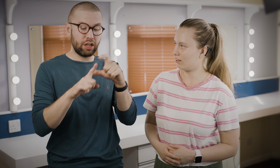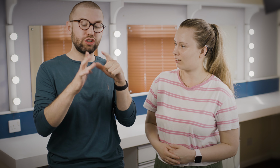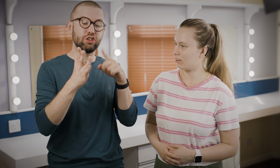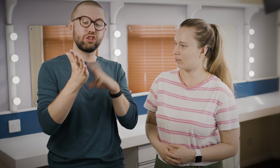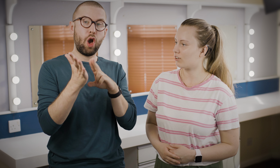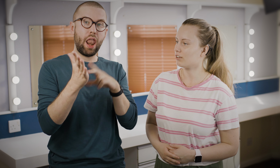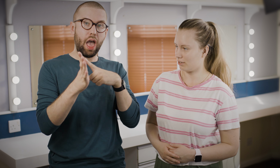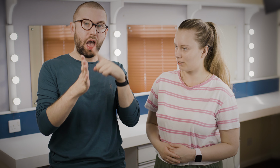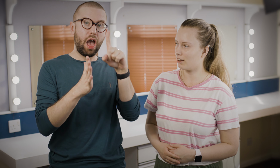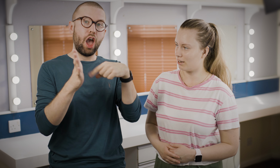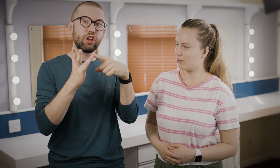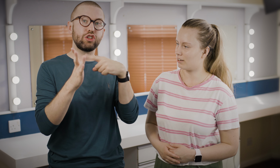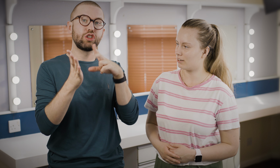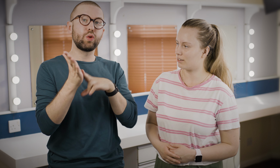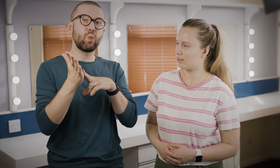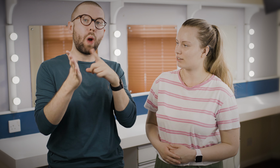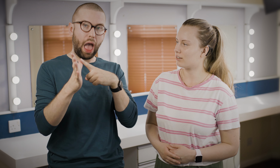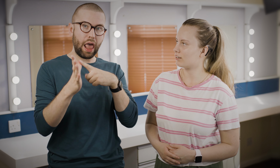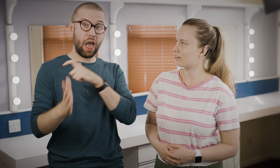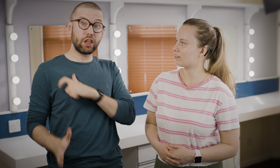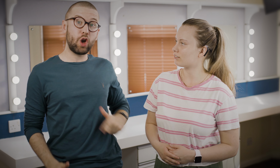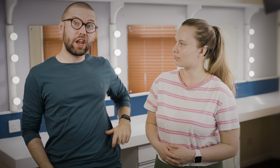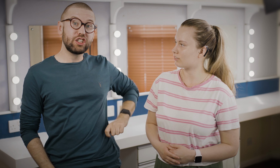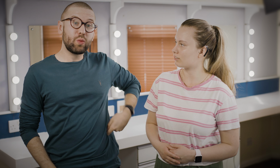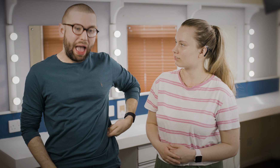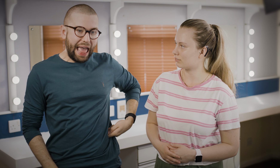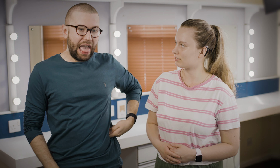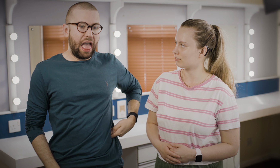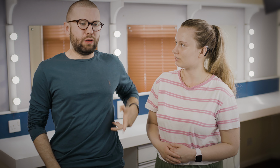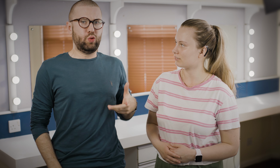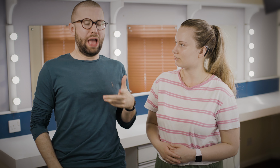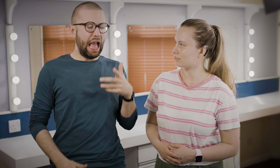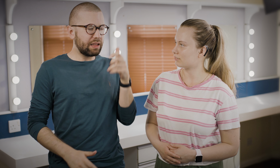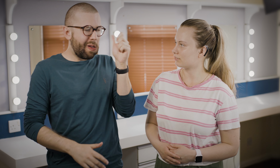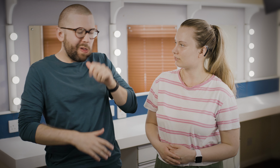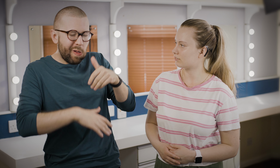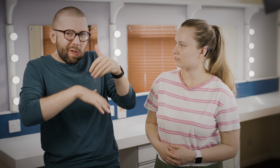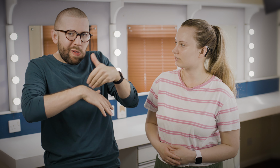Donna Joanna who has some villainous plans